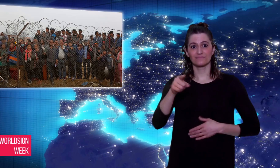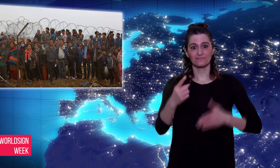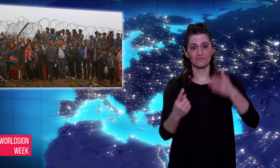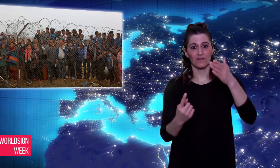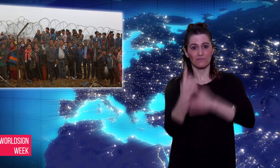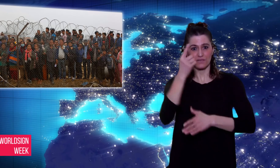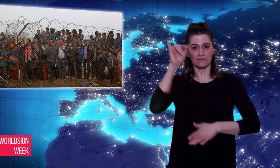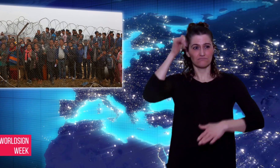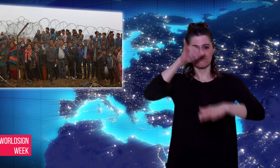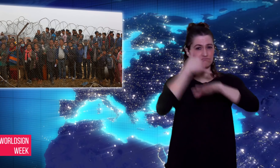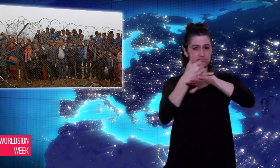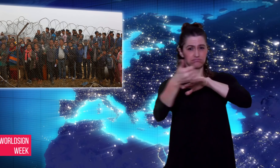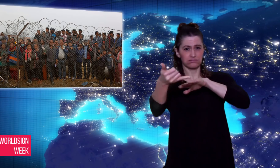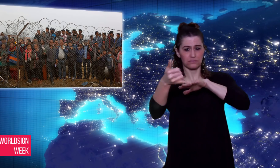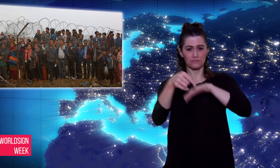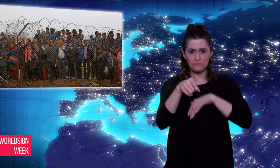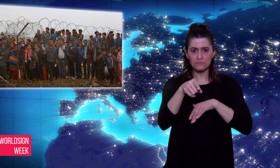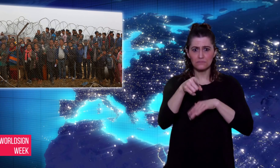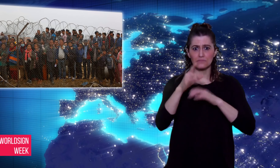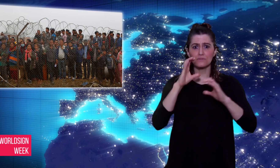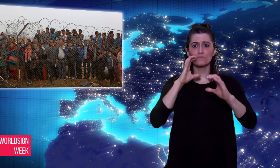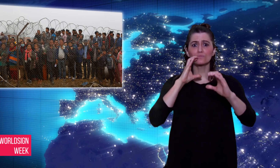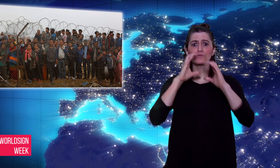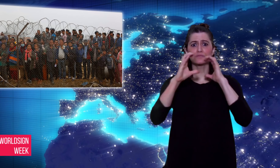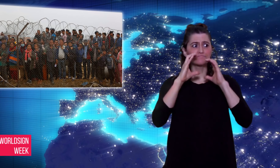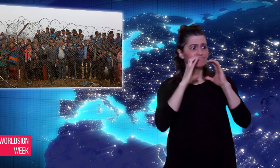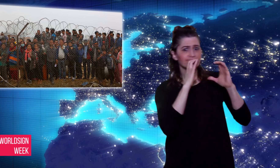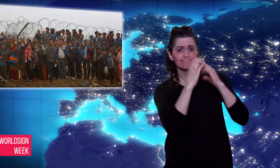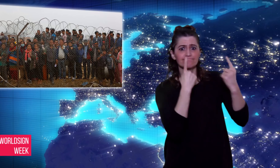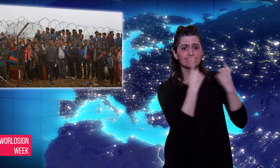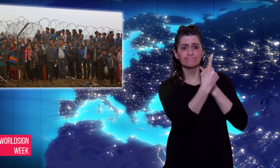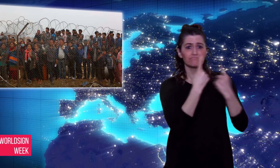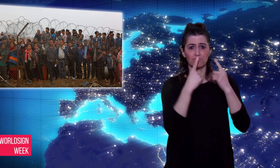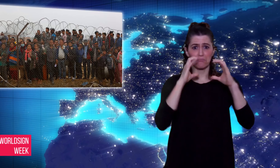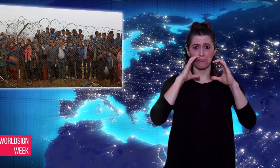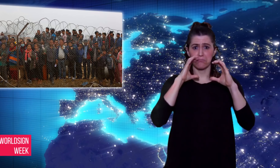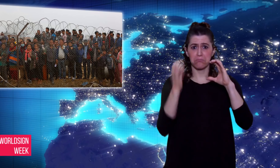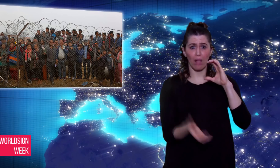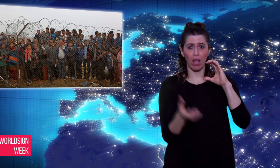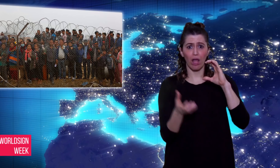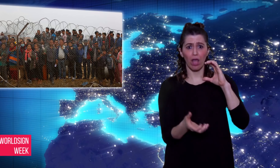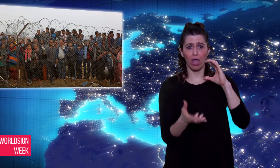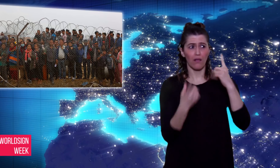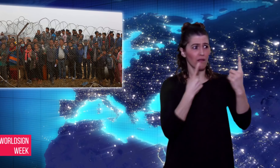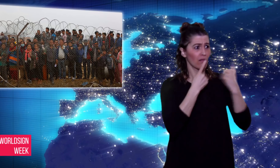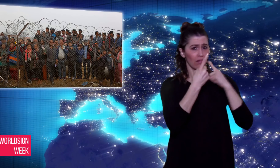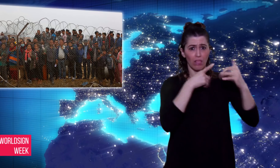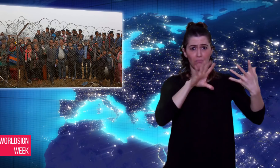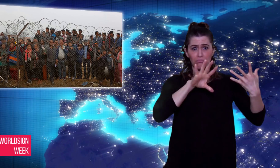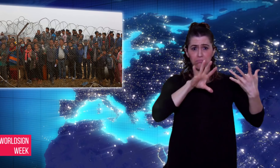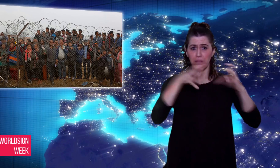The airline and airport blamed each other